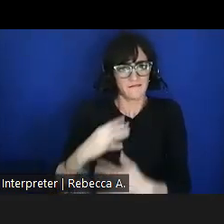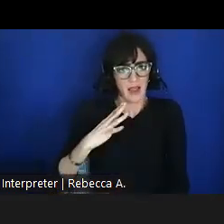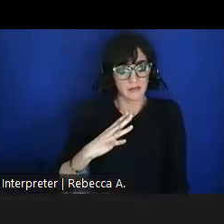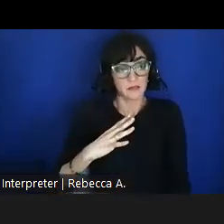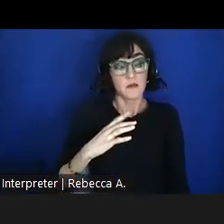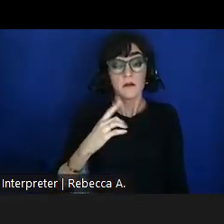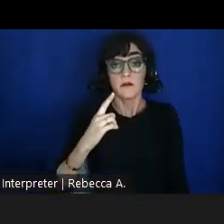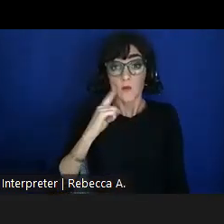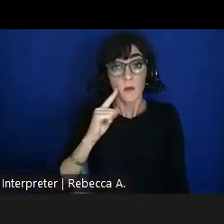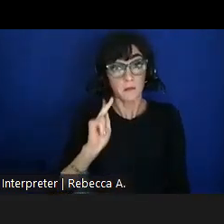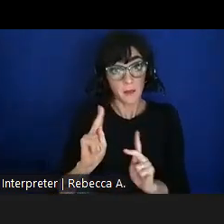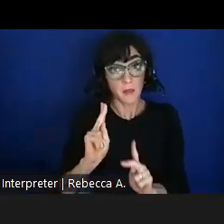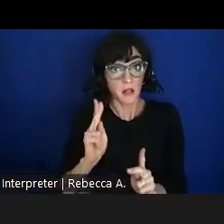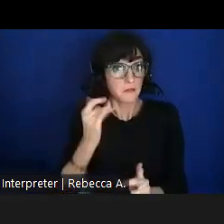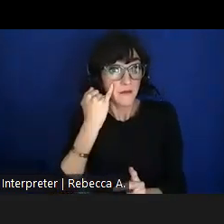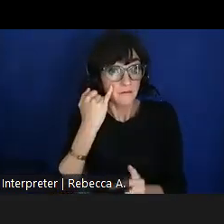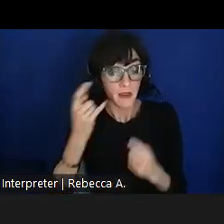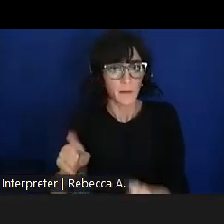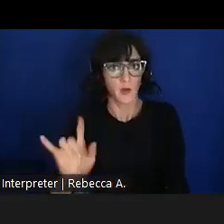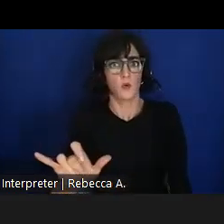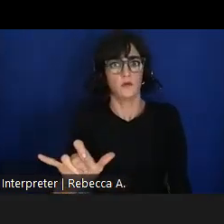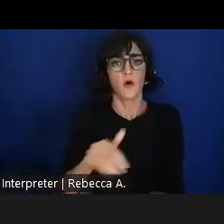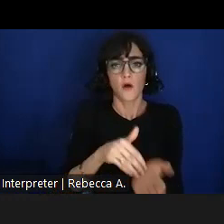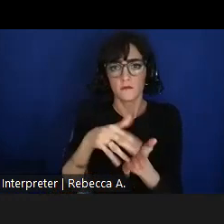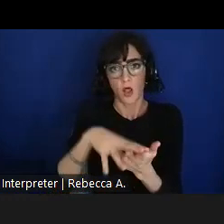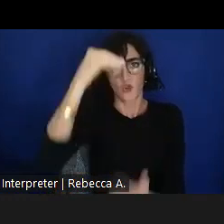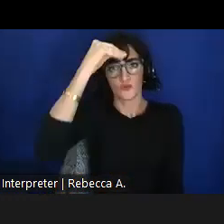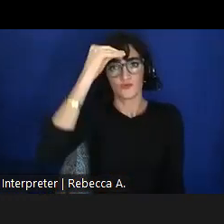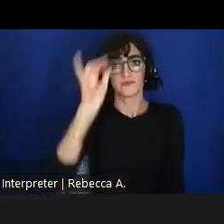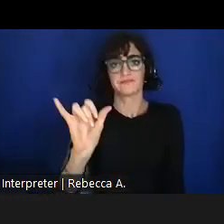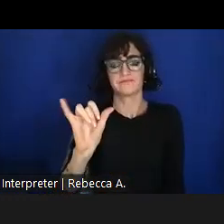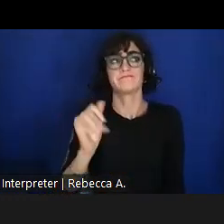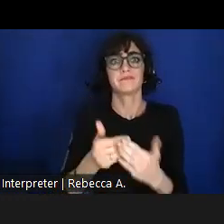becomes a learning experience and the next time they then remember okay I remember last